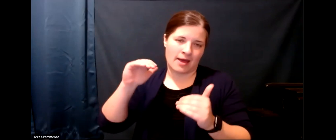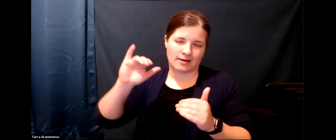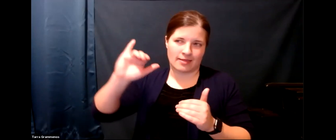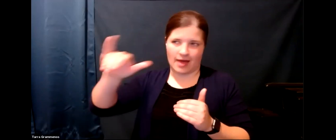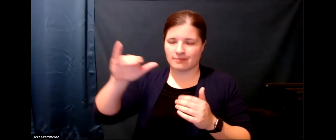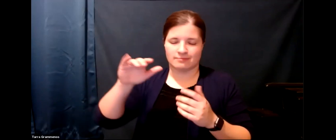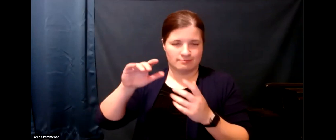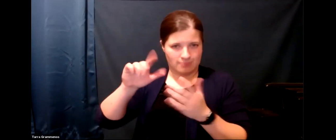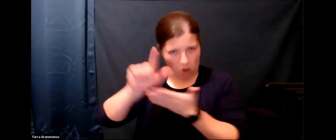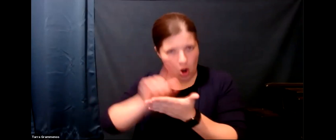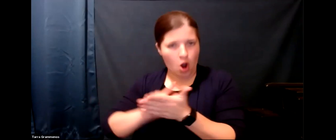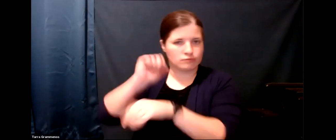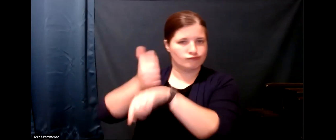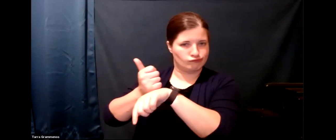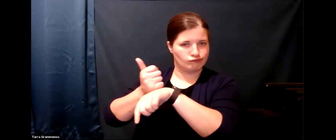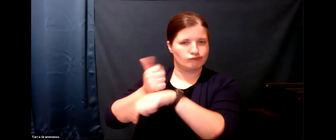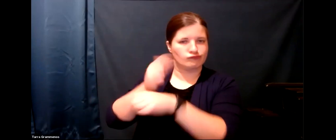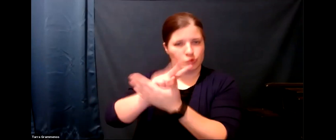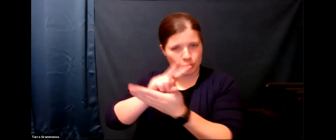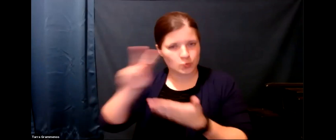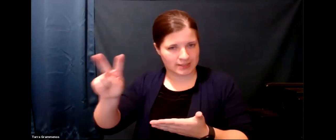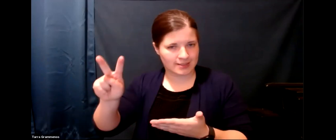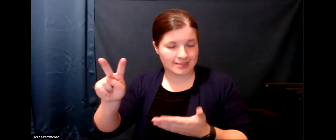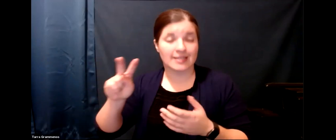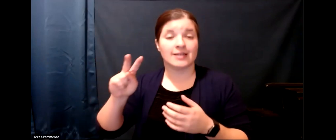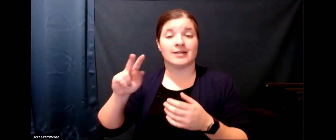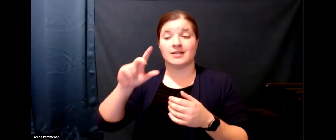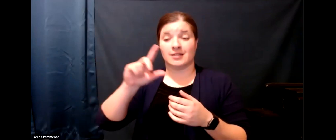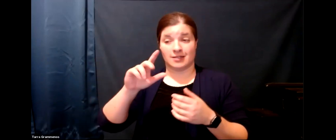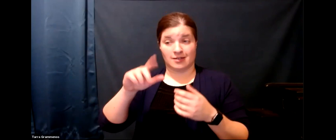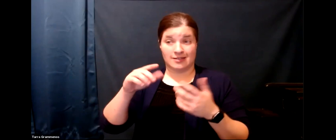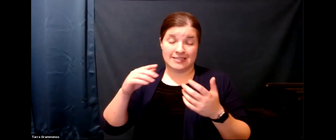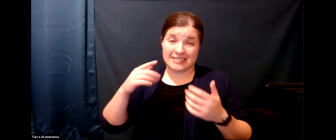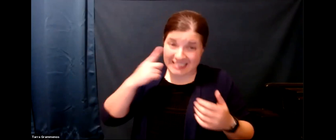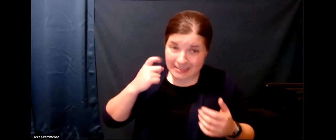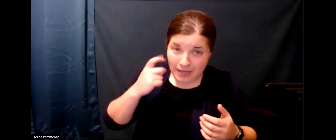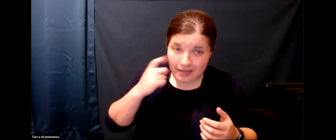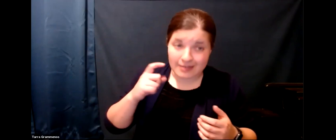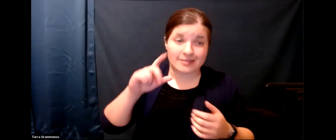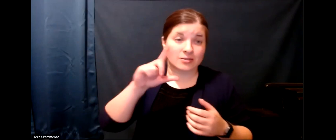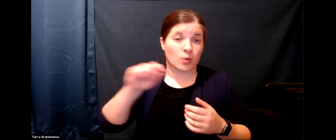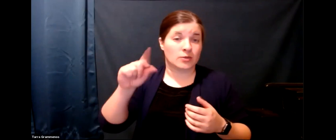2020 will return to seven days unless otherwise changed. Permanently.